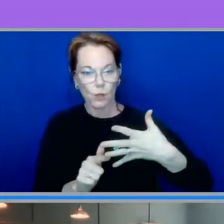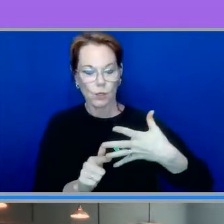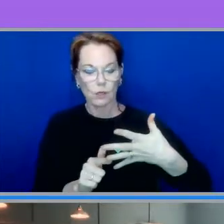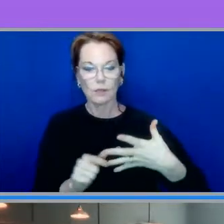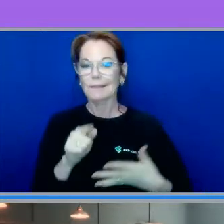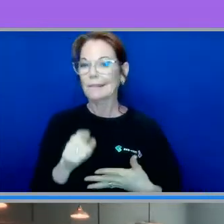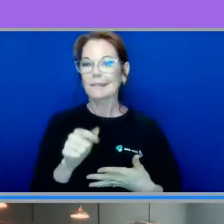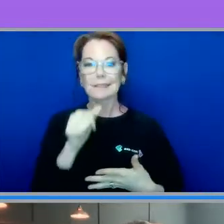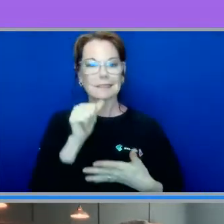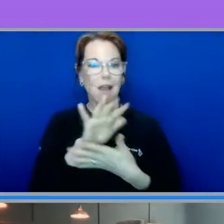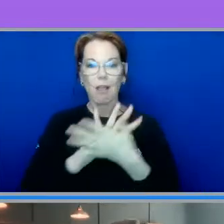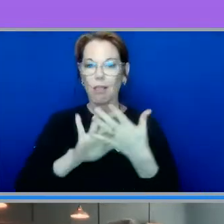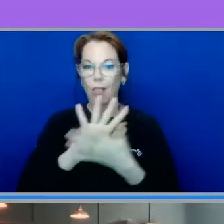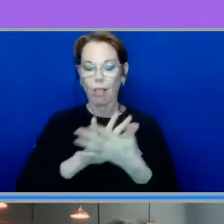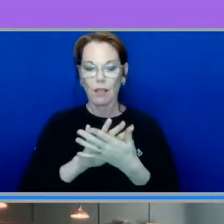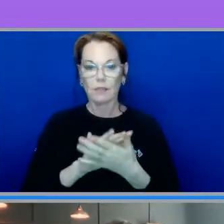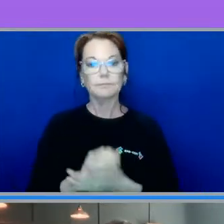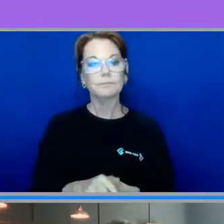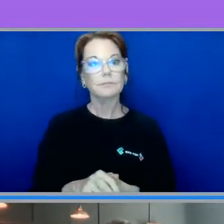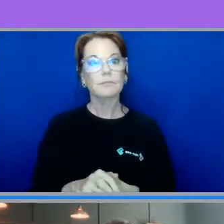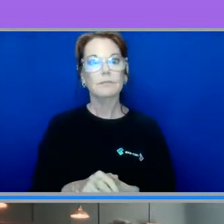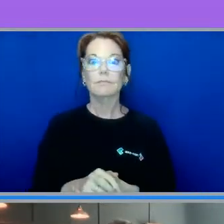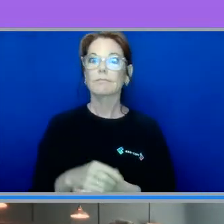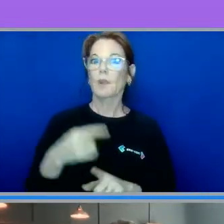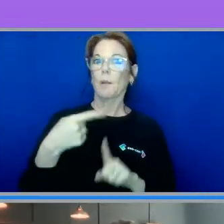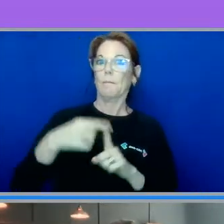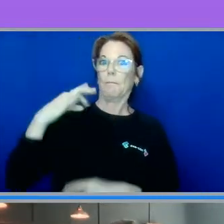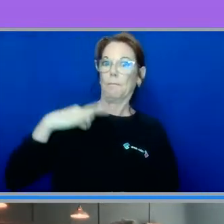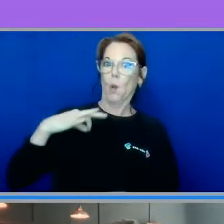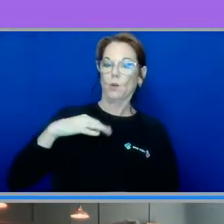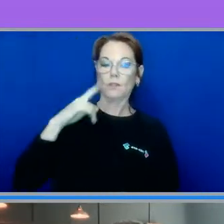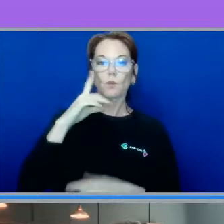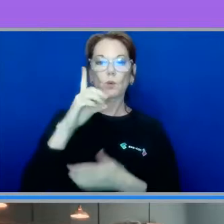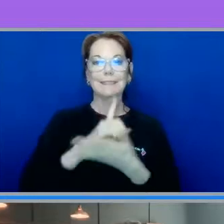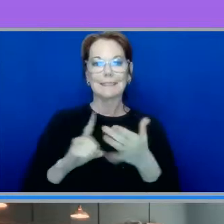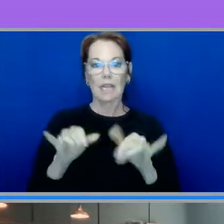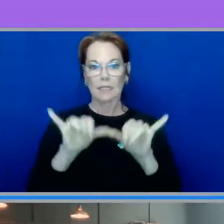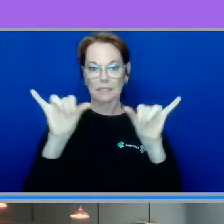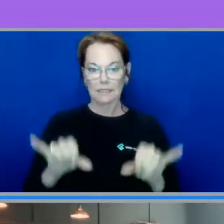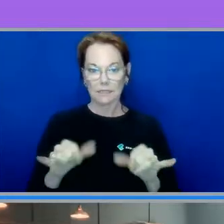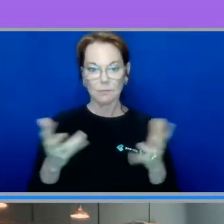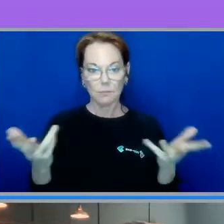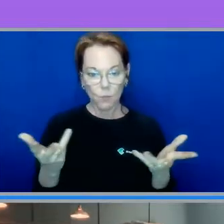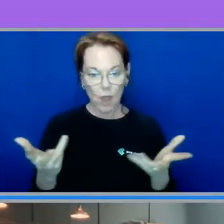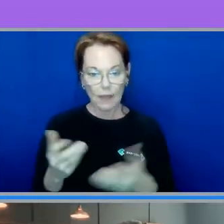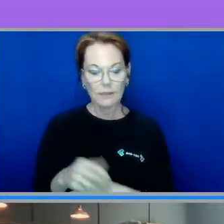we're not muddying this documentation. And there's a bonus if you do this in a design system, because you only have to